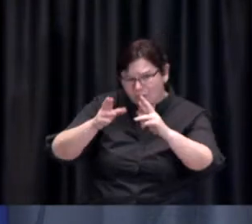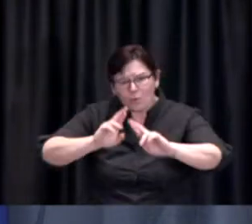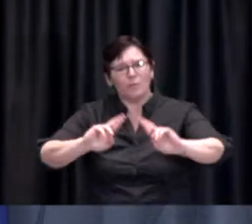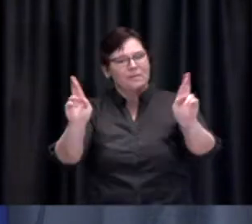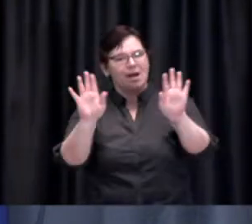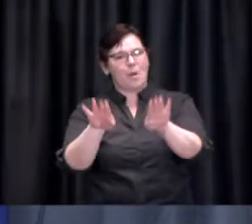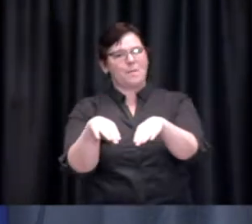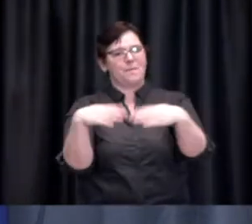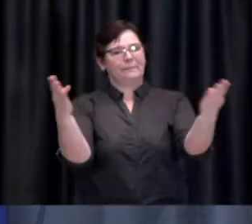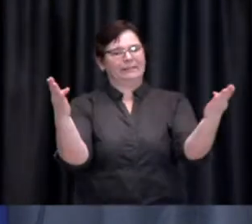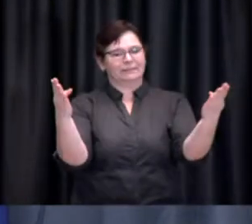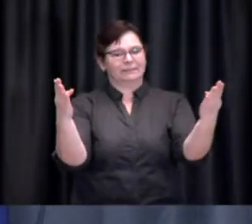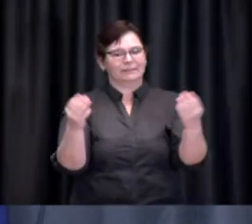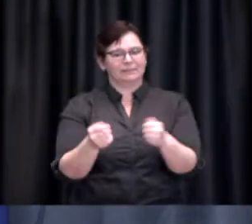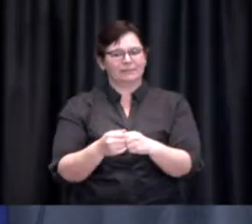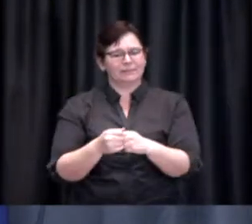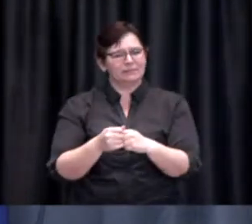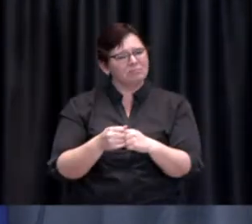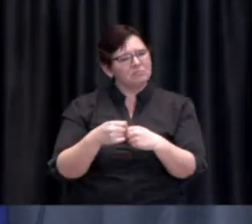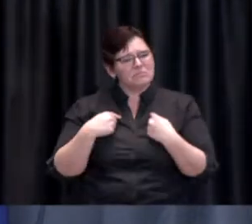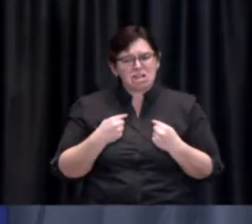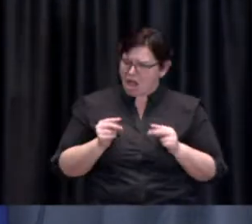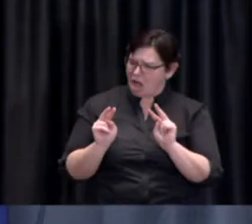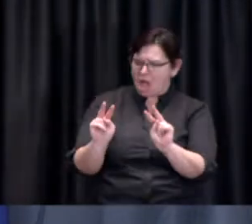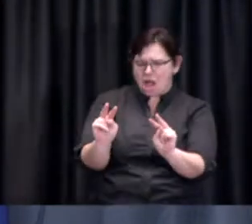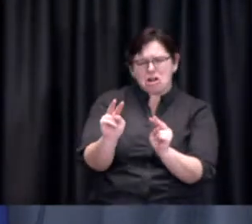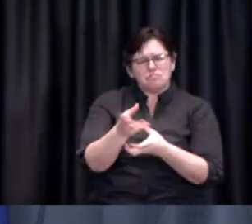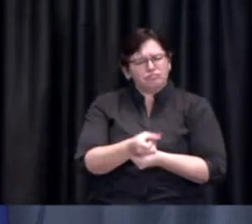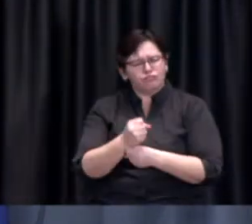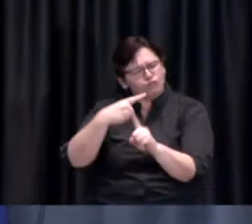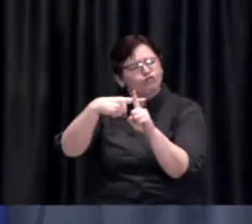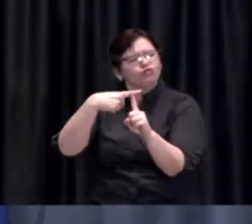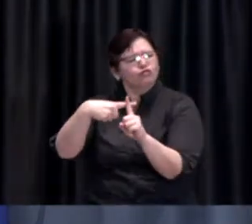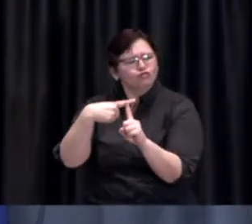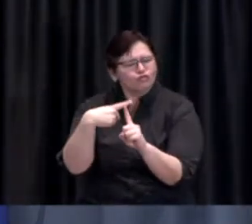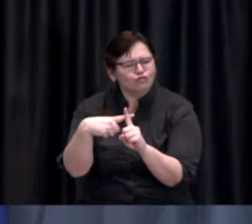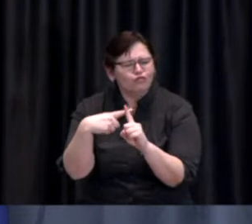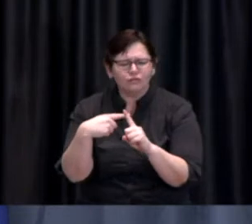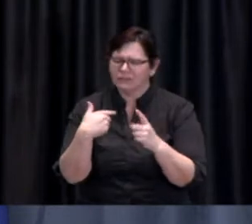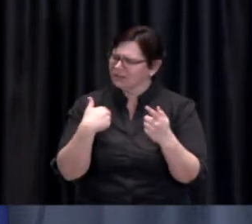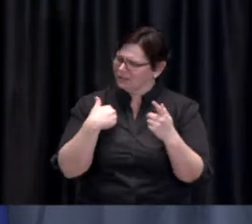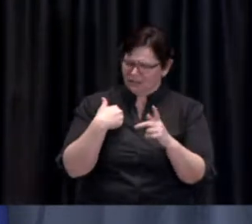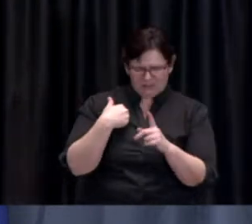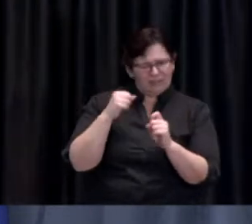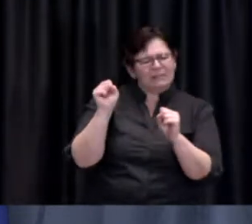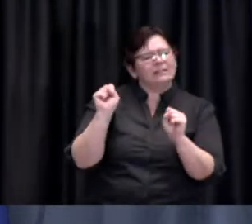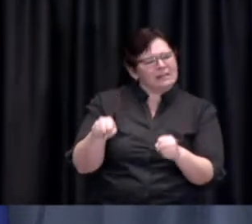I'm optimistic that people are doing today whatever they can to make that day come as soon as possible.